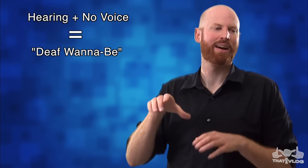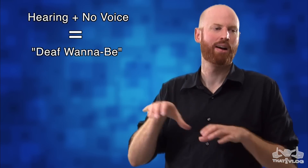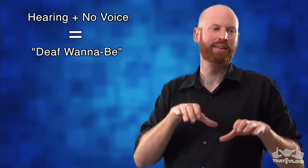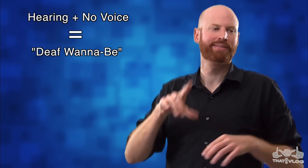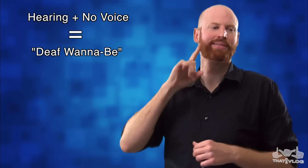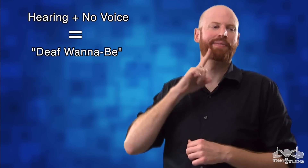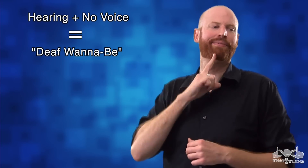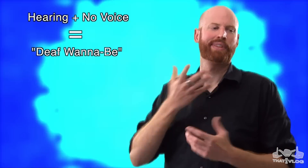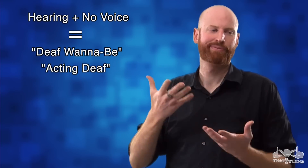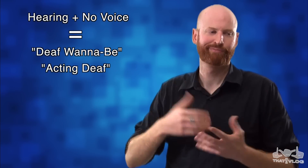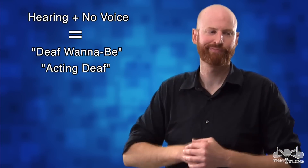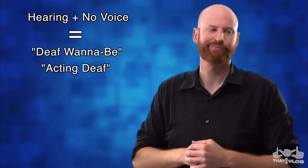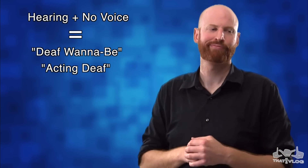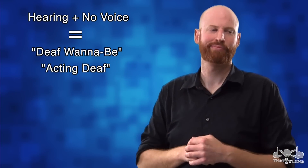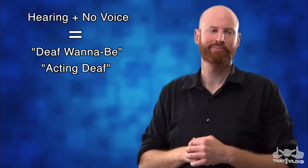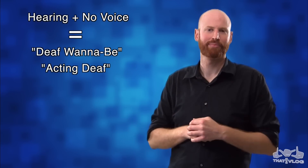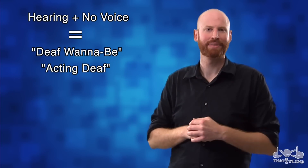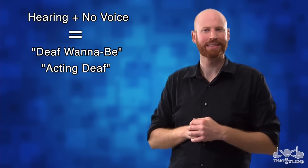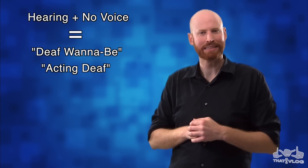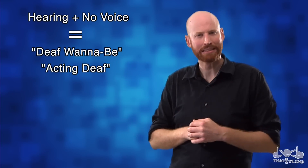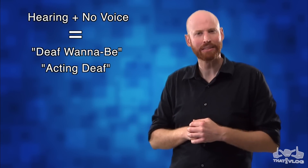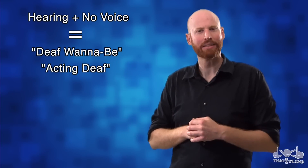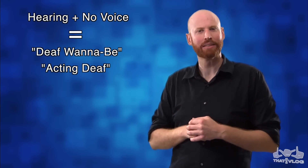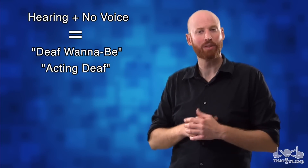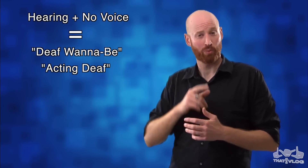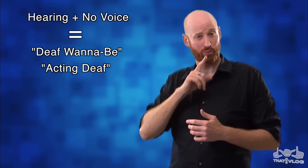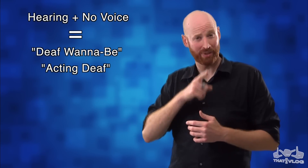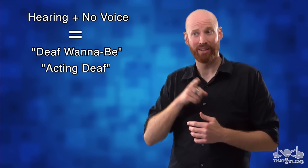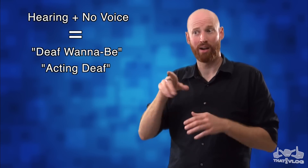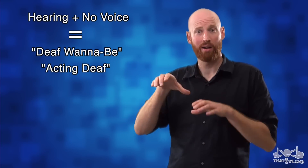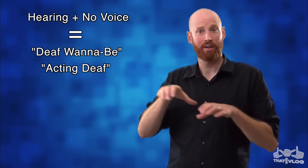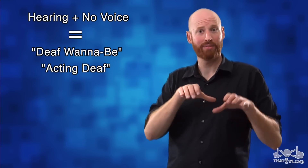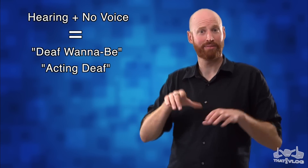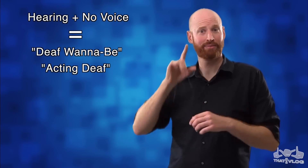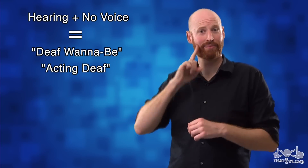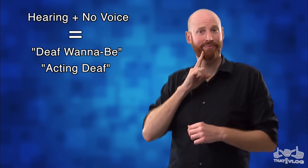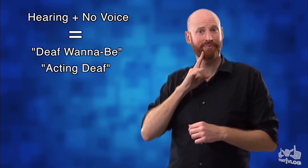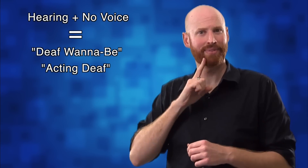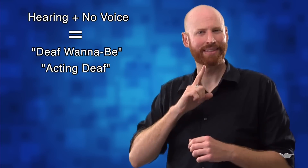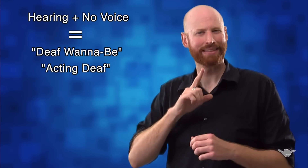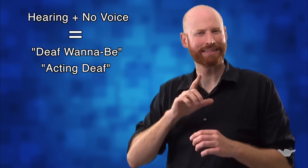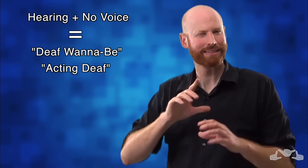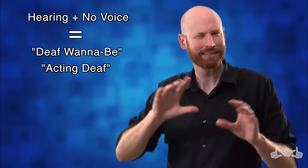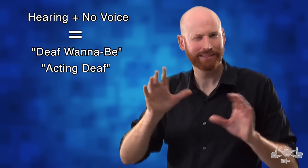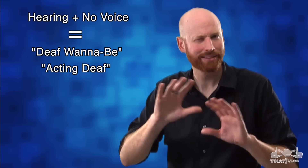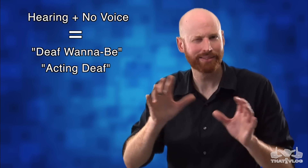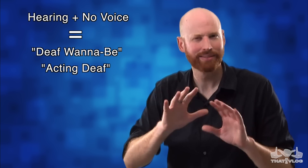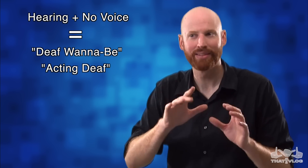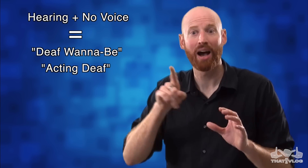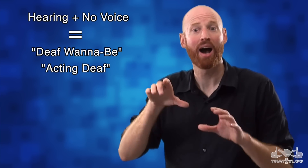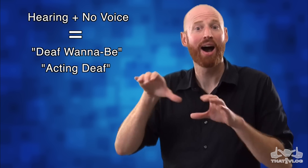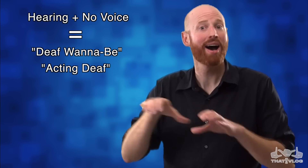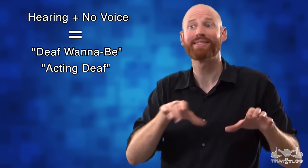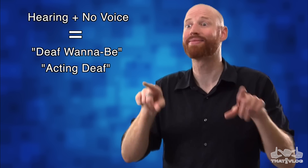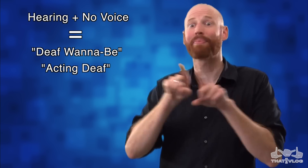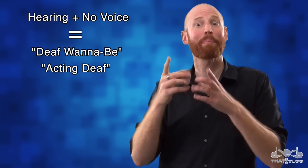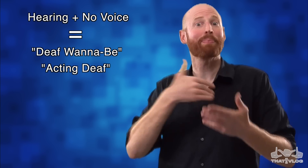Or, "They're acting as if they're Deaf." Now, is that really what's happening? Is that person 'acting Deaf'? I don't think so.